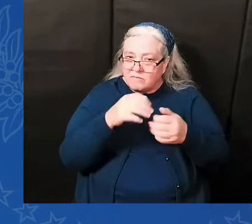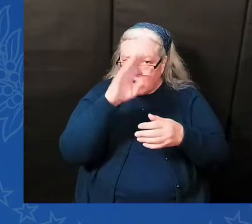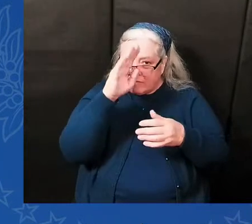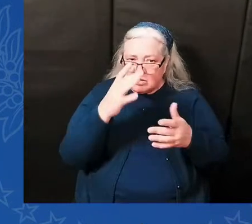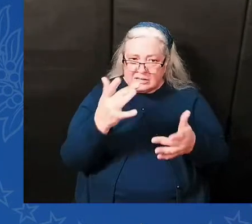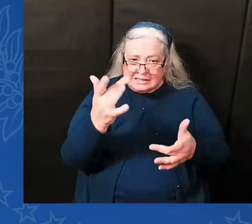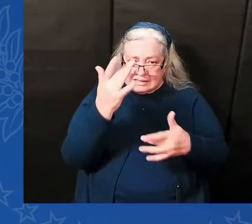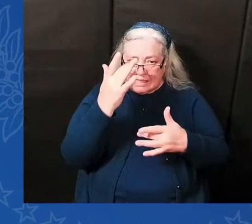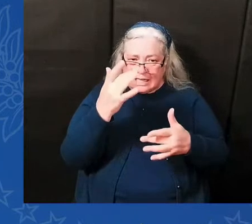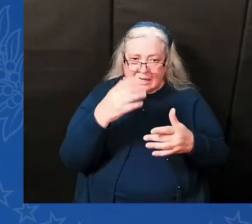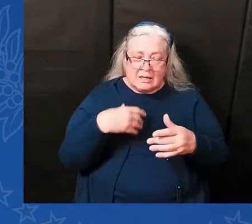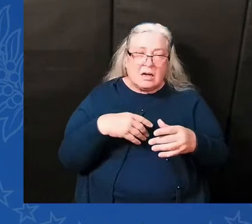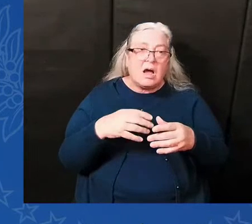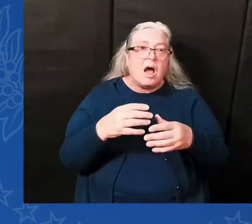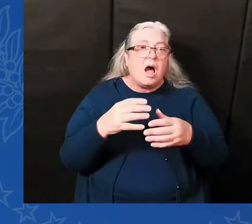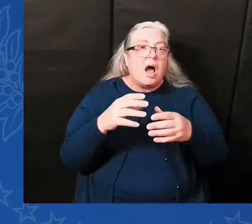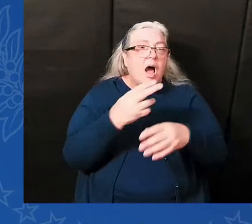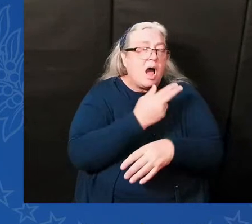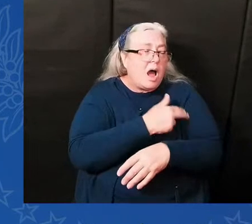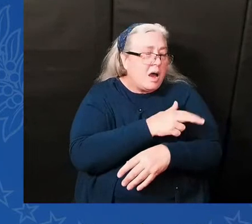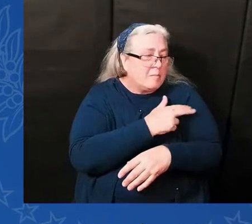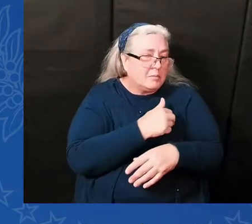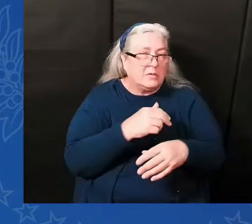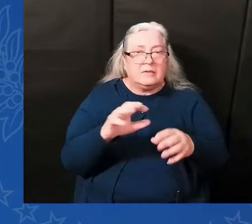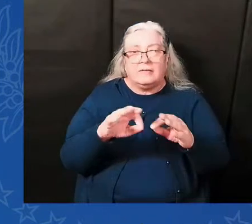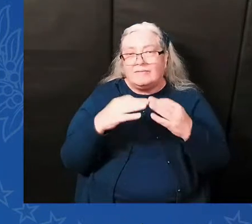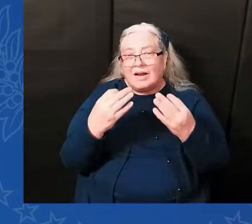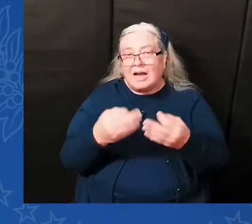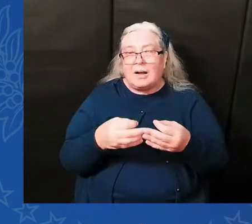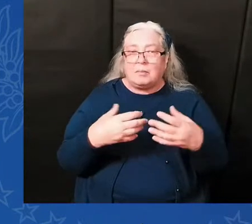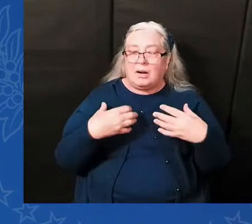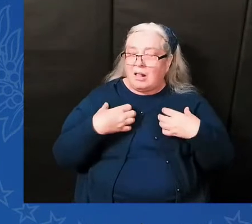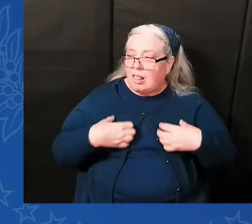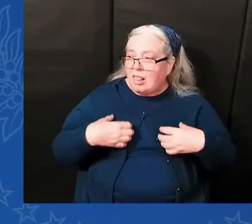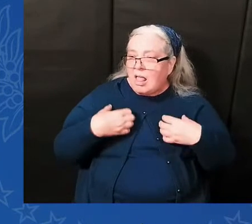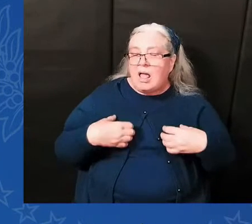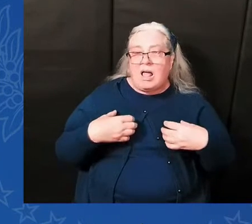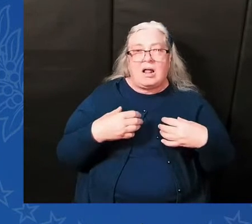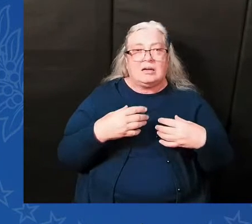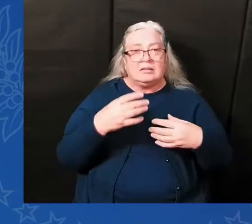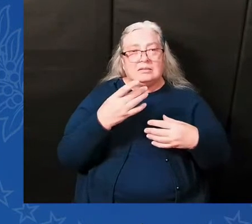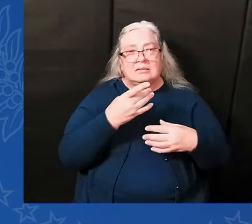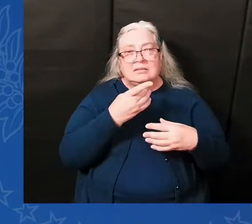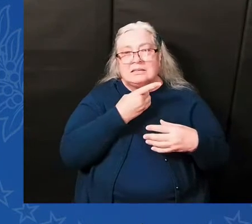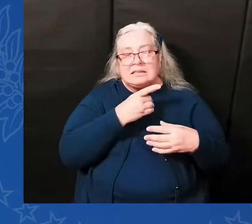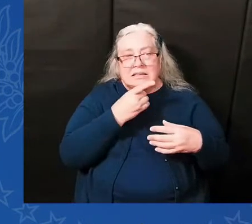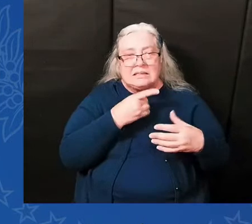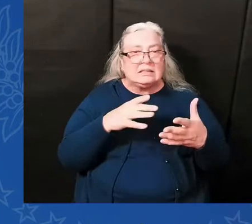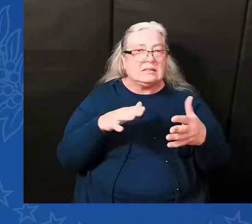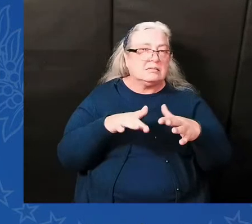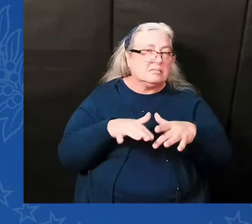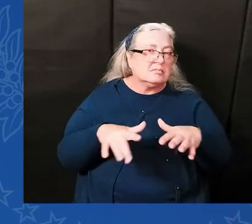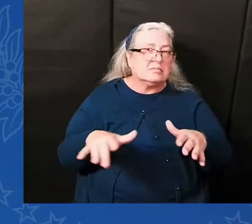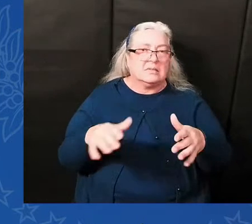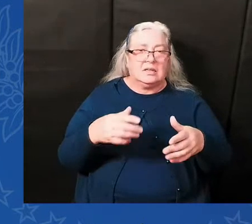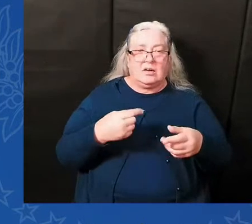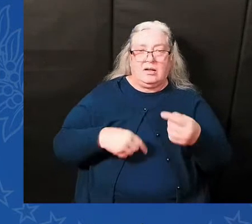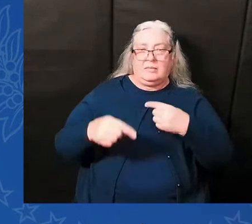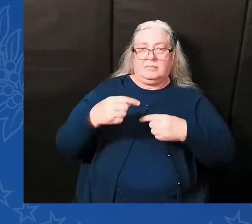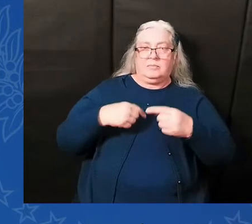and cancers are presumed to be caused by the job. We also know the sacrifices you make are more than physical.